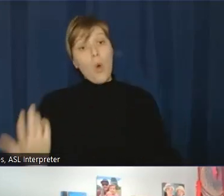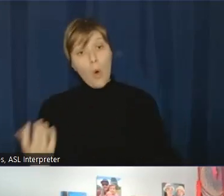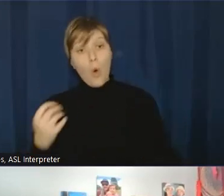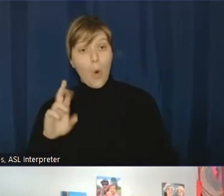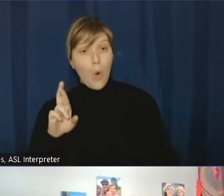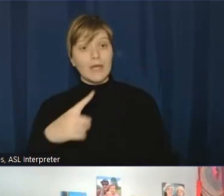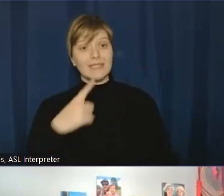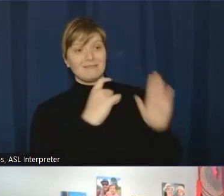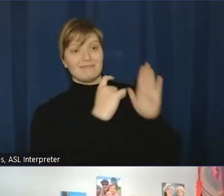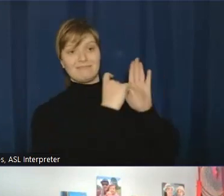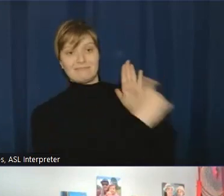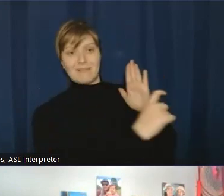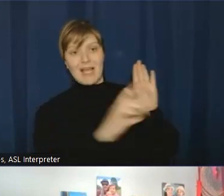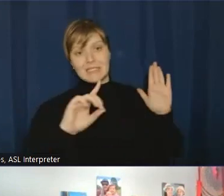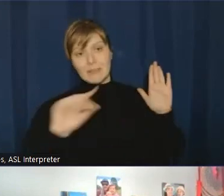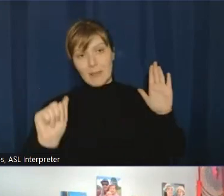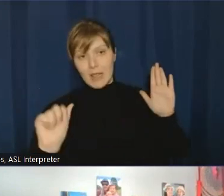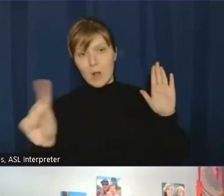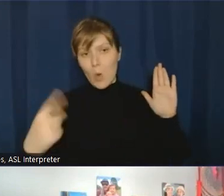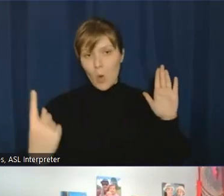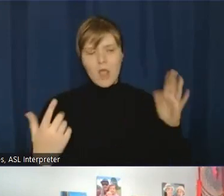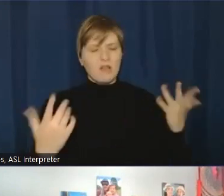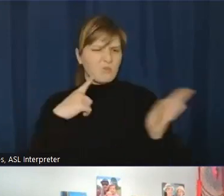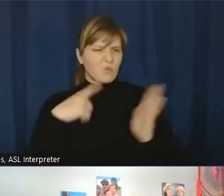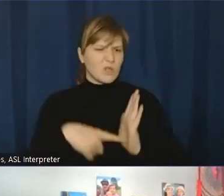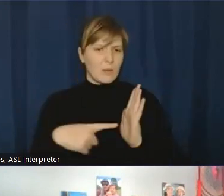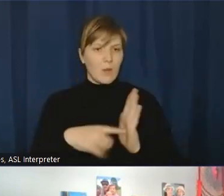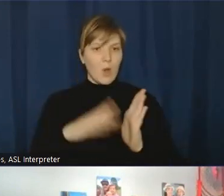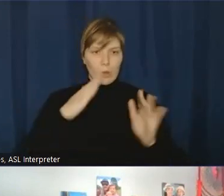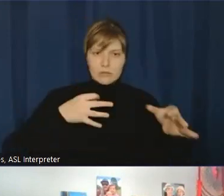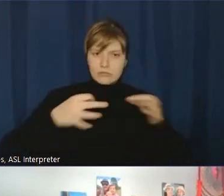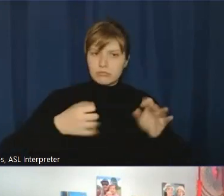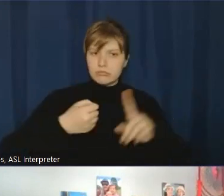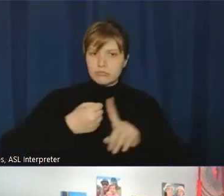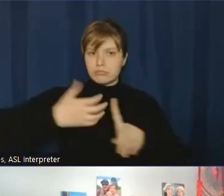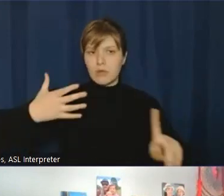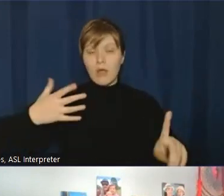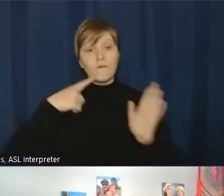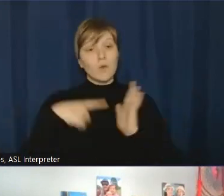it reiterates who it is for. If it is the Older Americans Act Title III B services,